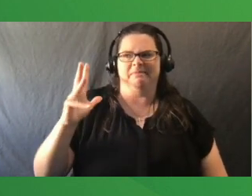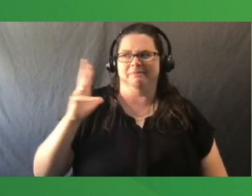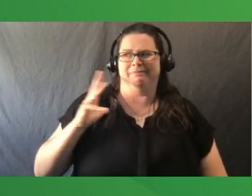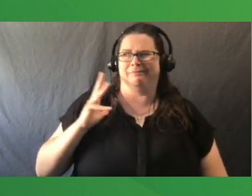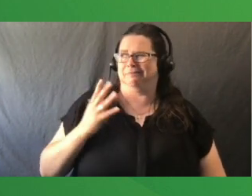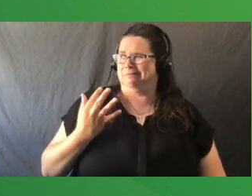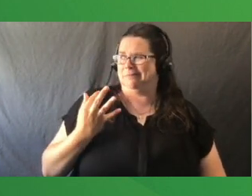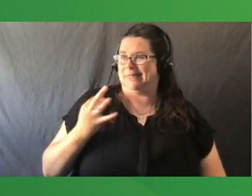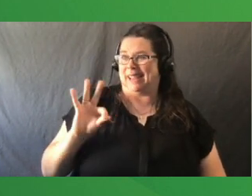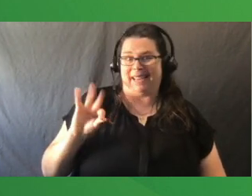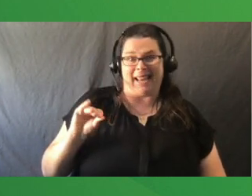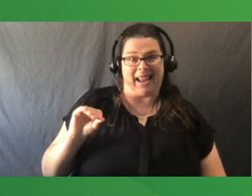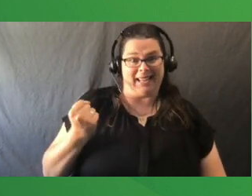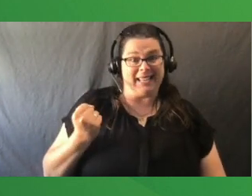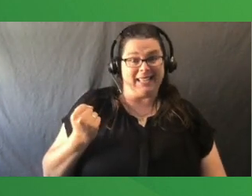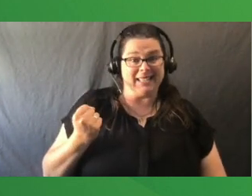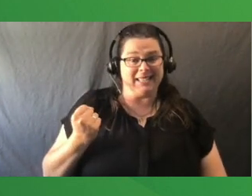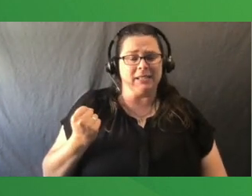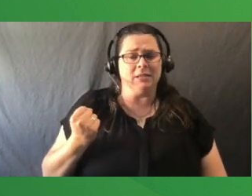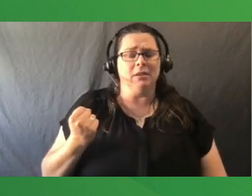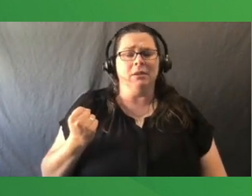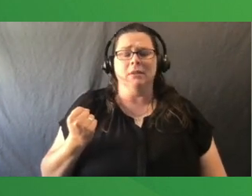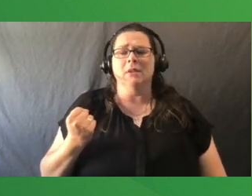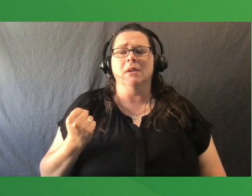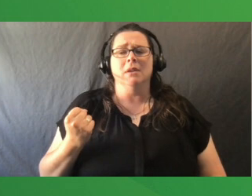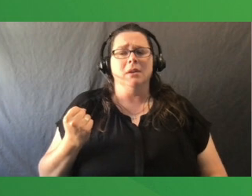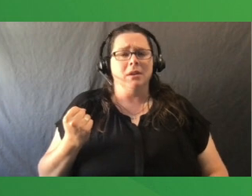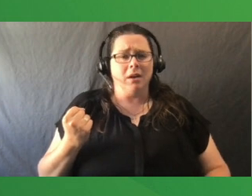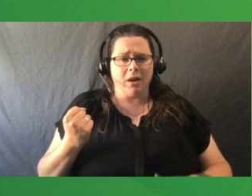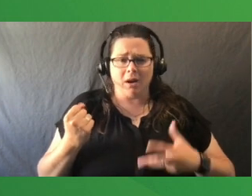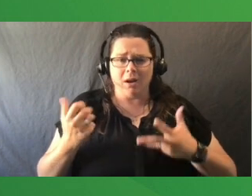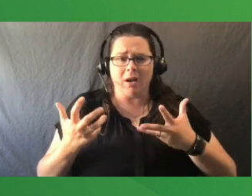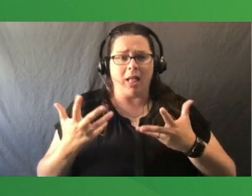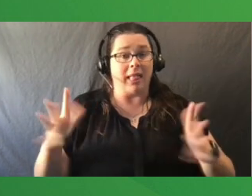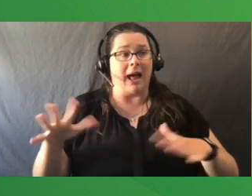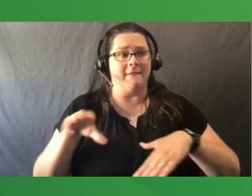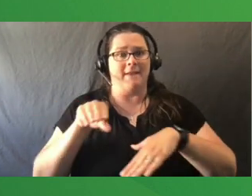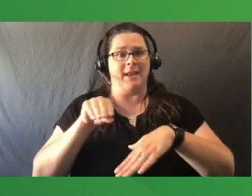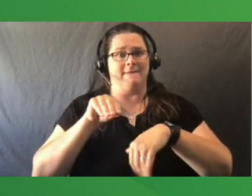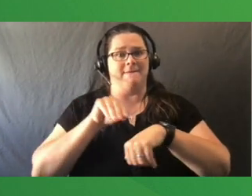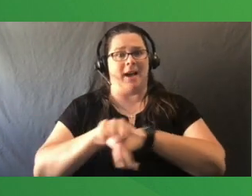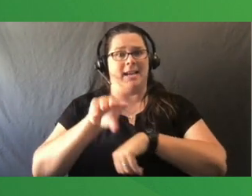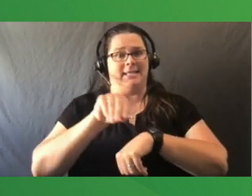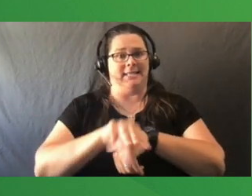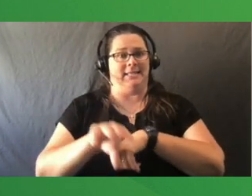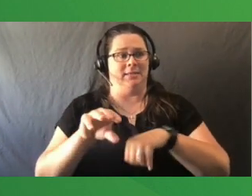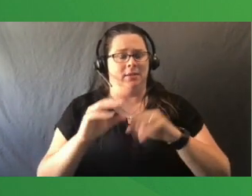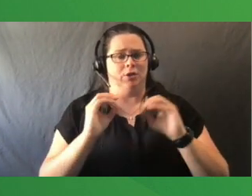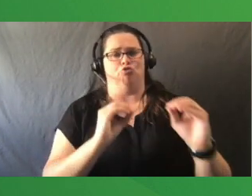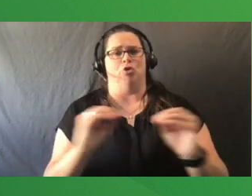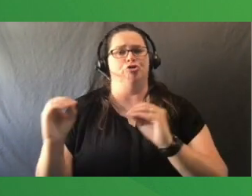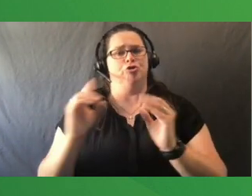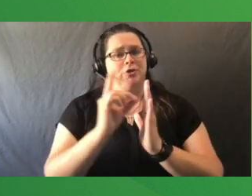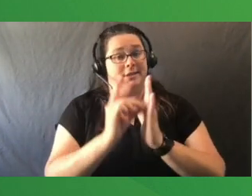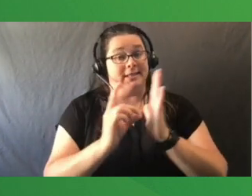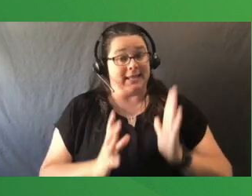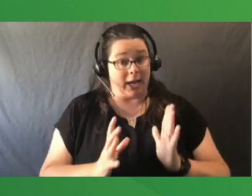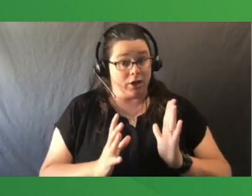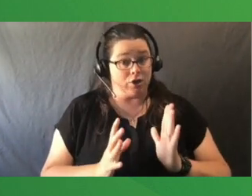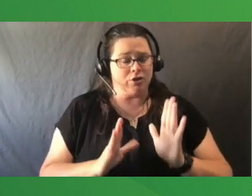There's all of this advice basically for instructional designers to make sure all students have access